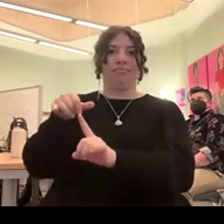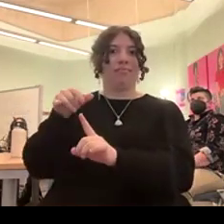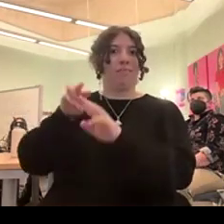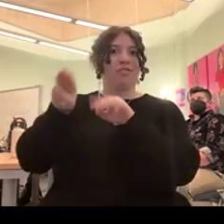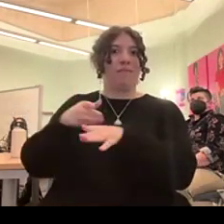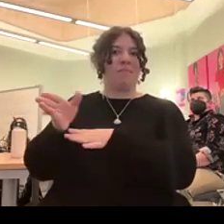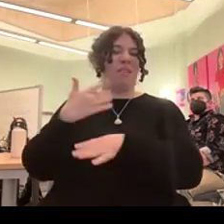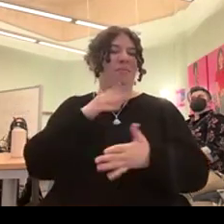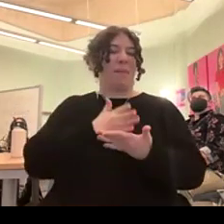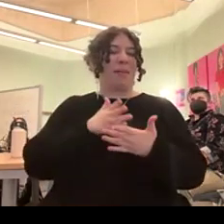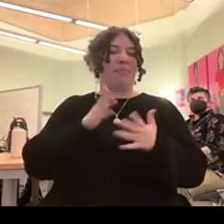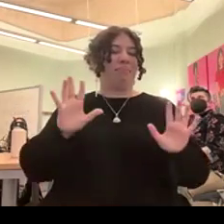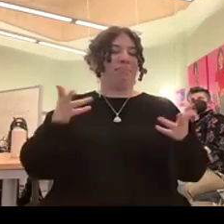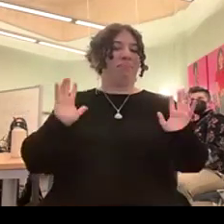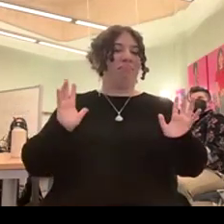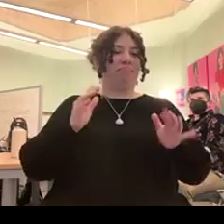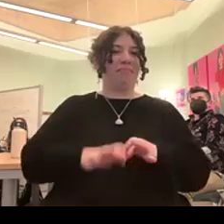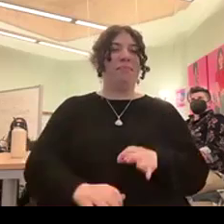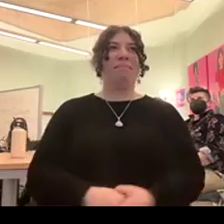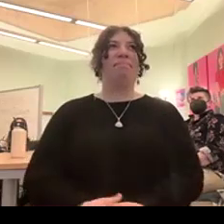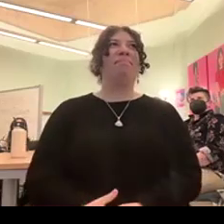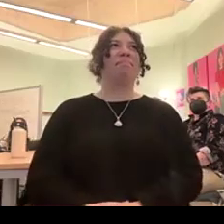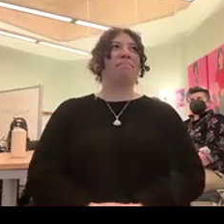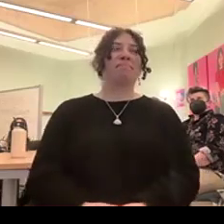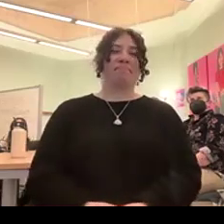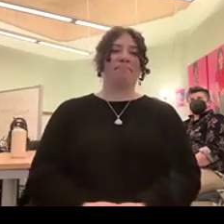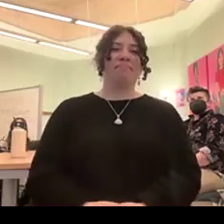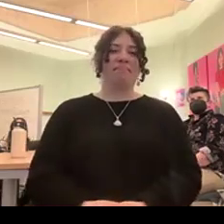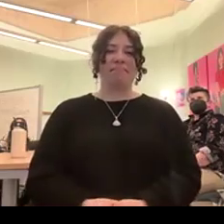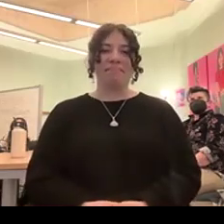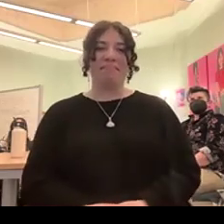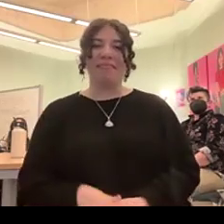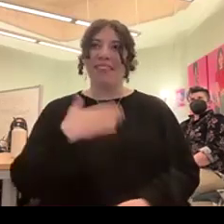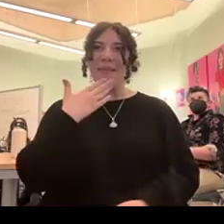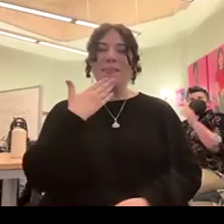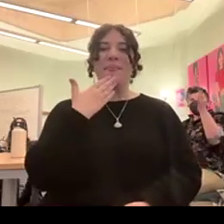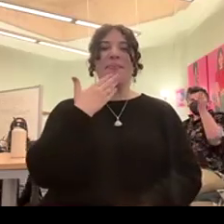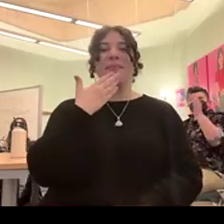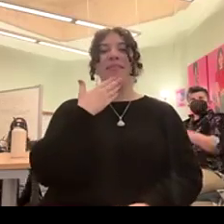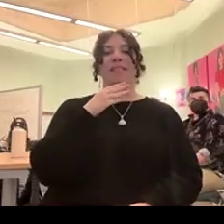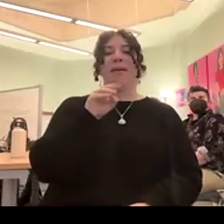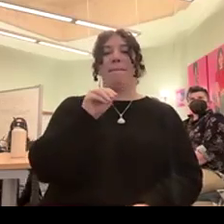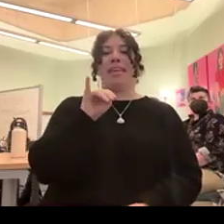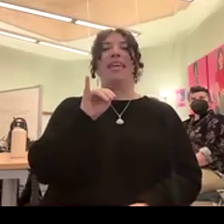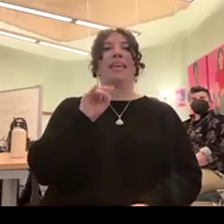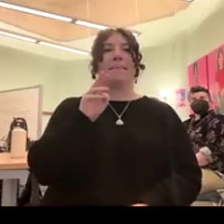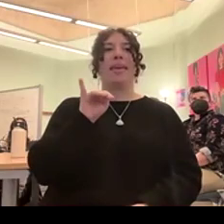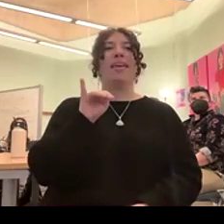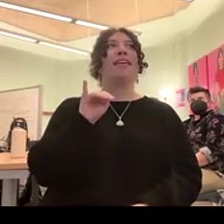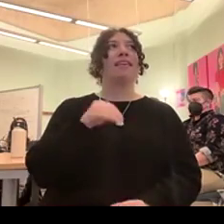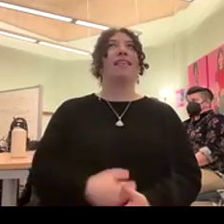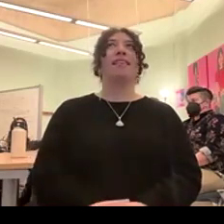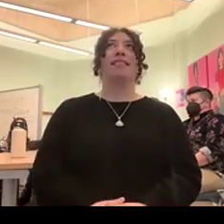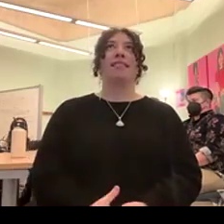There are jobs around accessibility, I'll just say that. And I'll stop there for now.